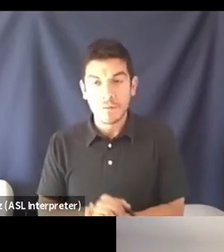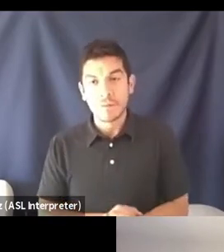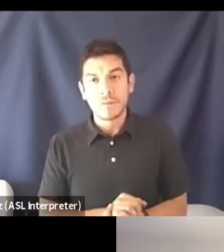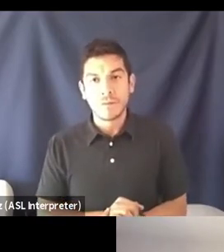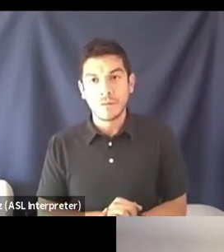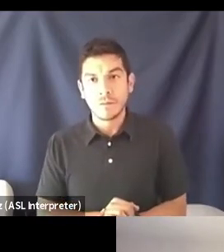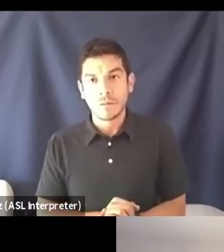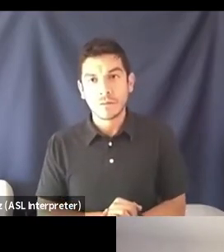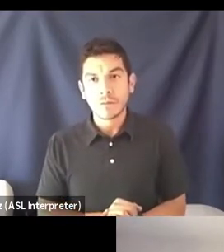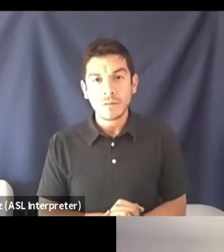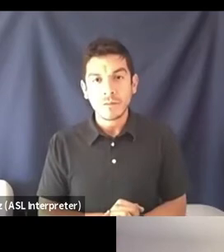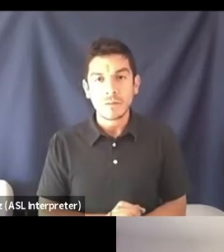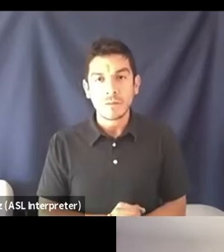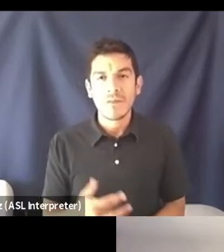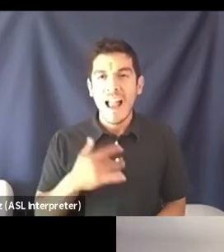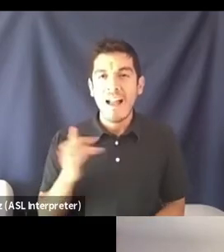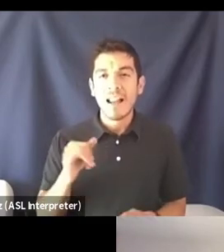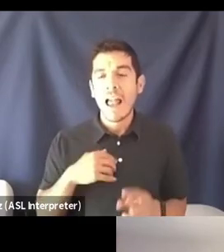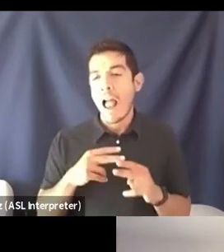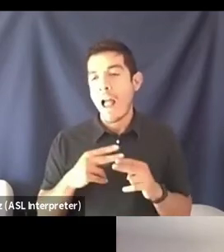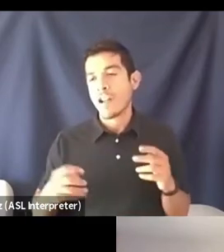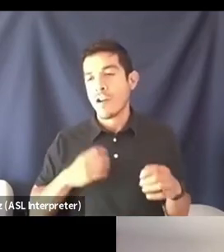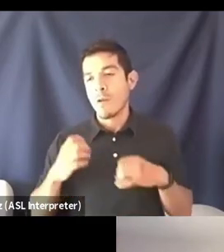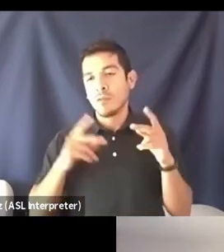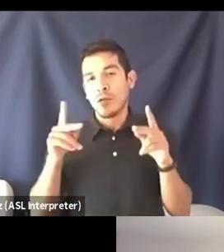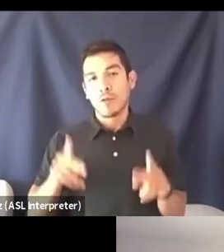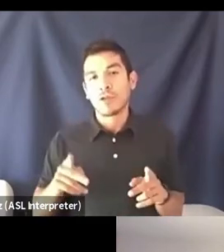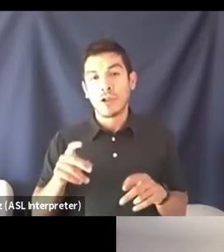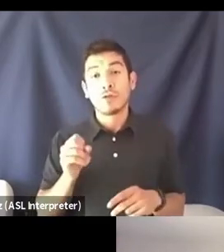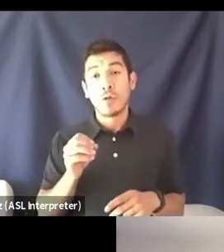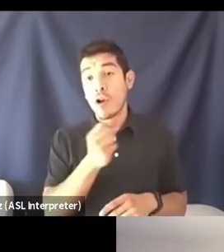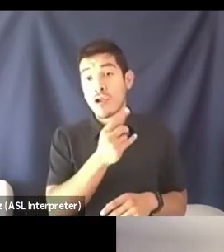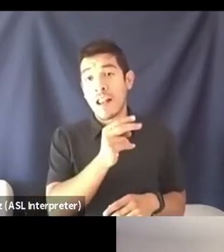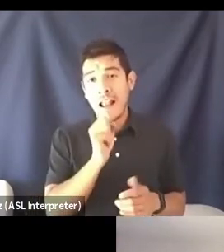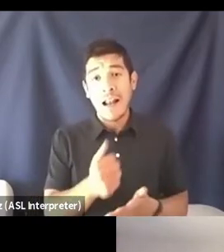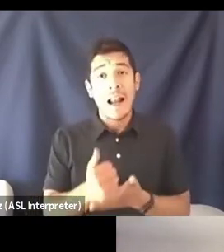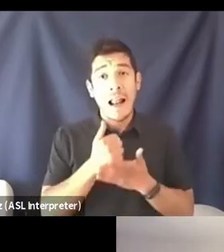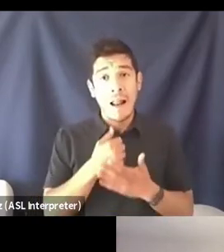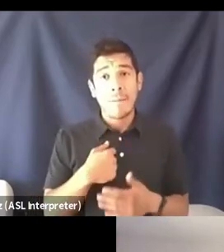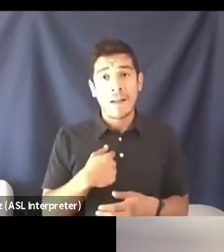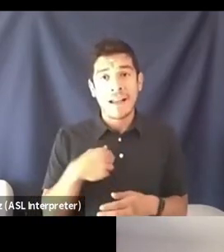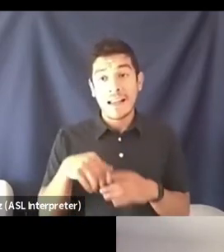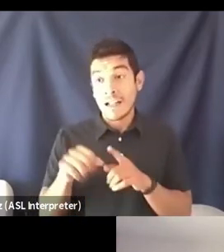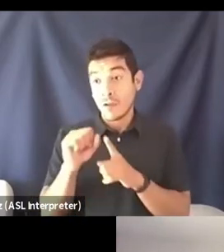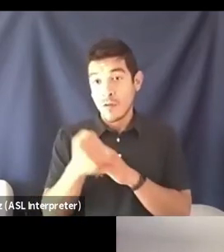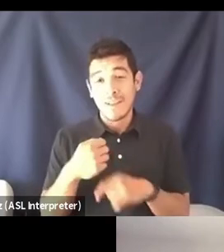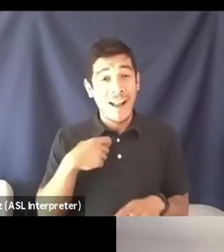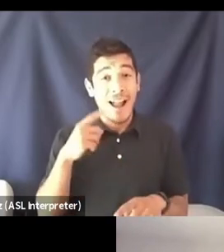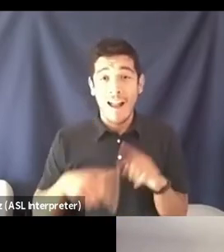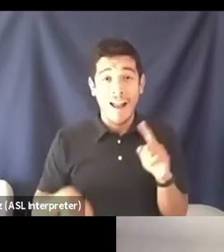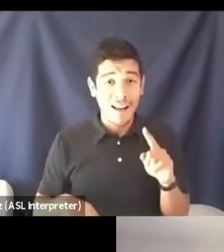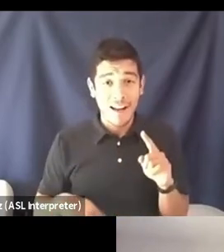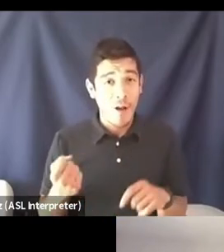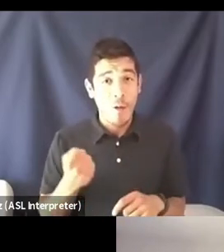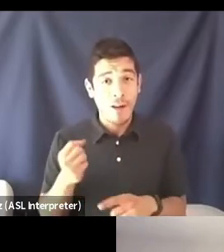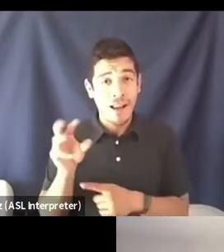I just feel like I'm a very emotional person. So sometimes Shilin could help me in situations that I cannot hold the camera.